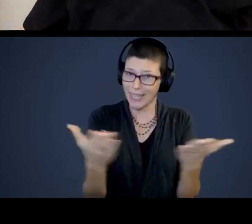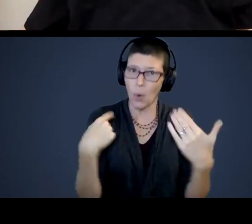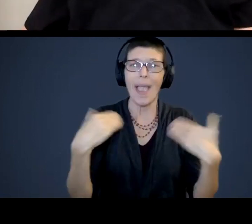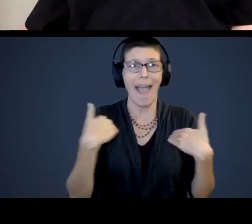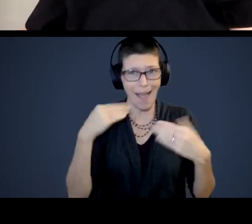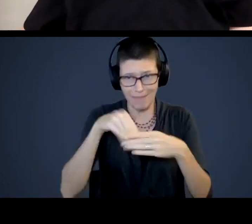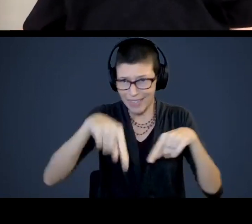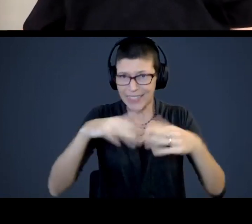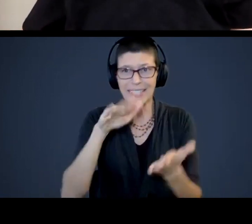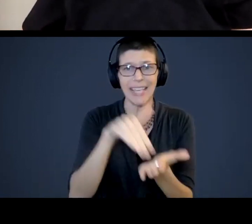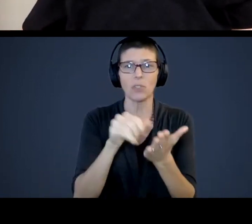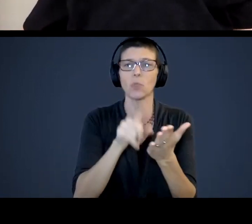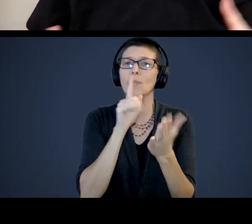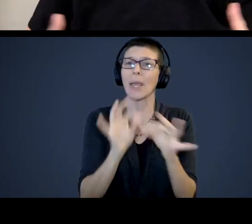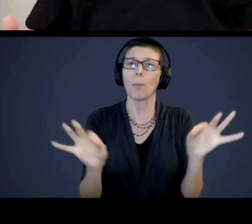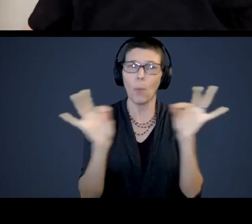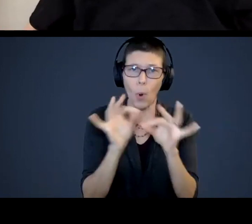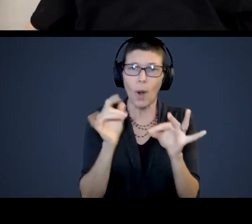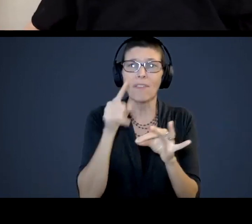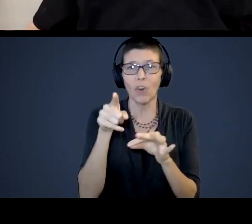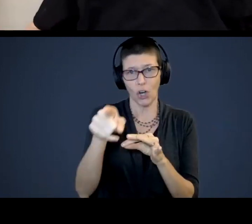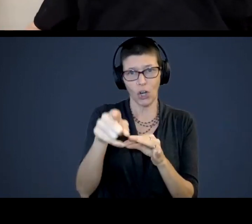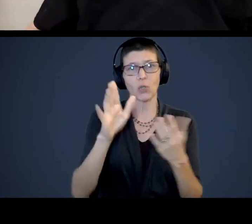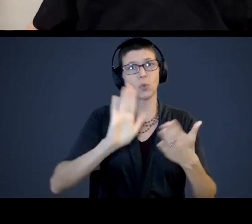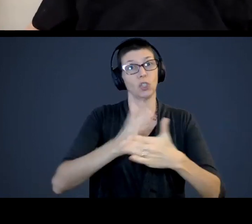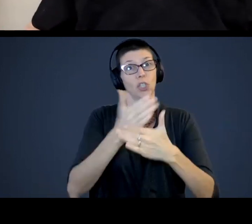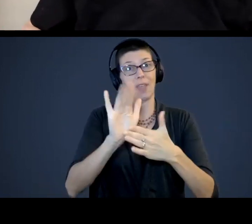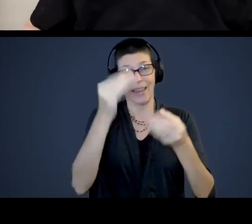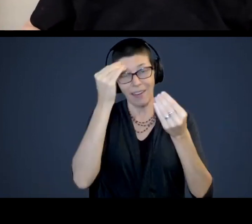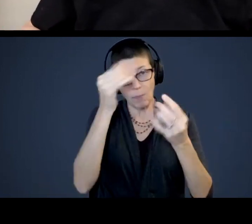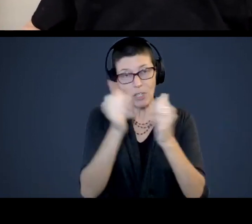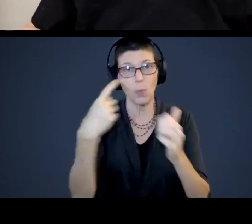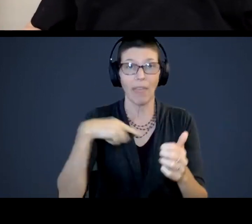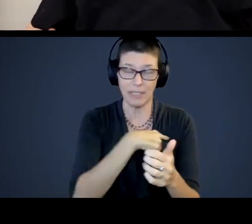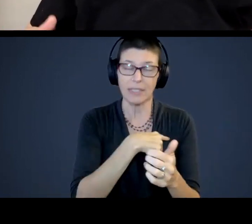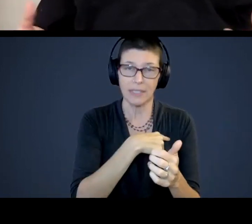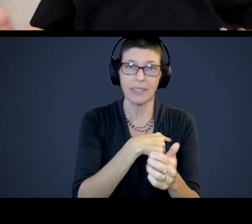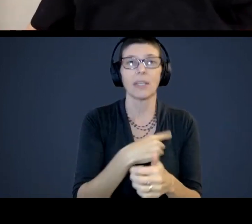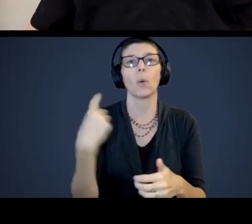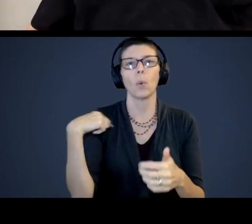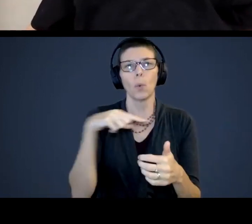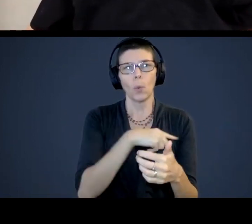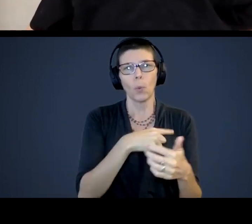So it was so important for her to share that information with us. We have a Lending Library